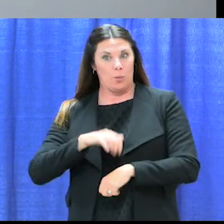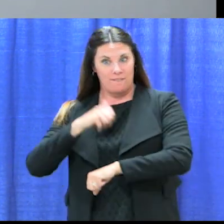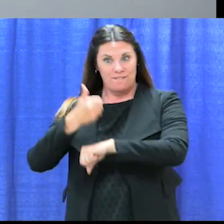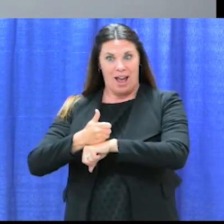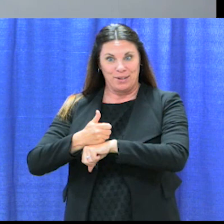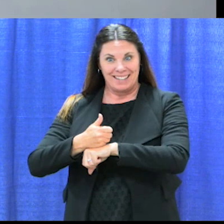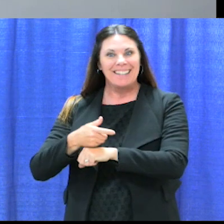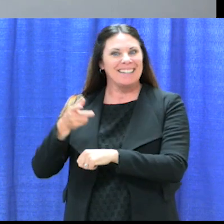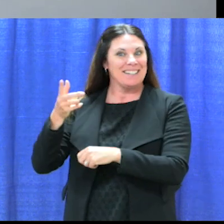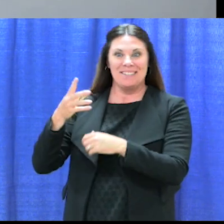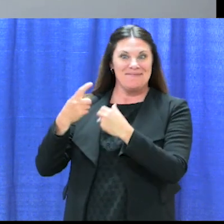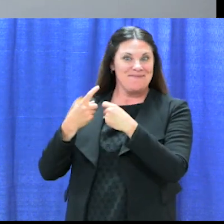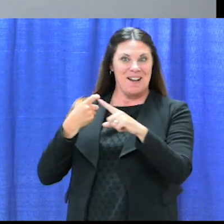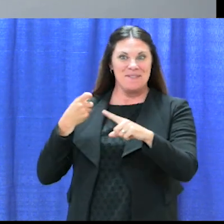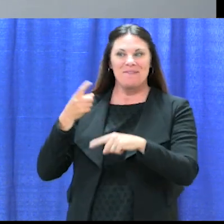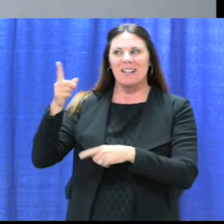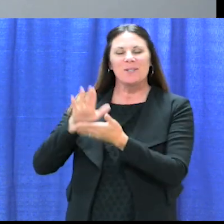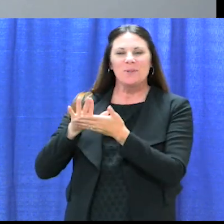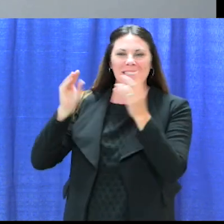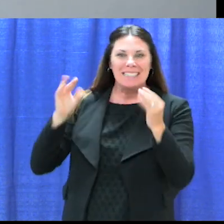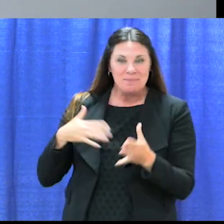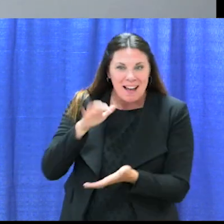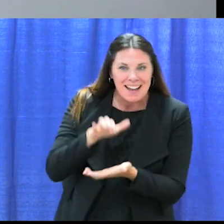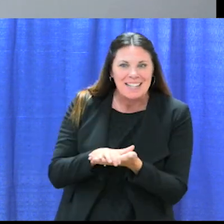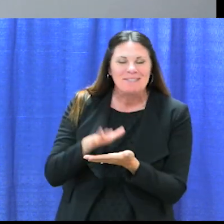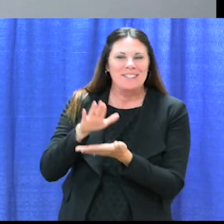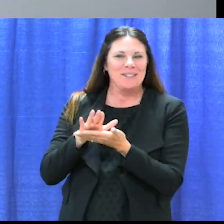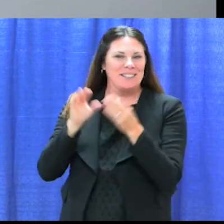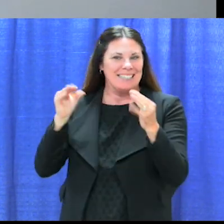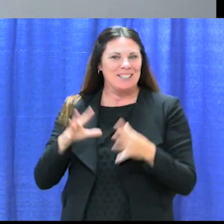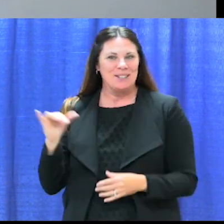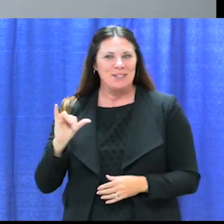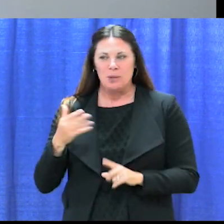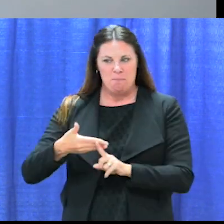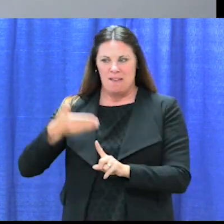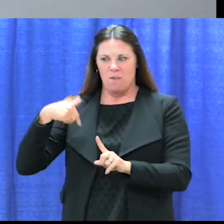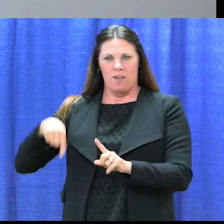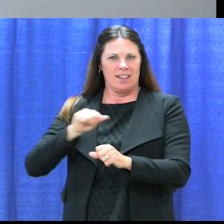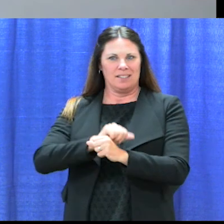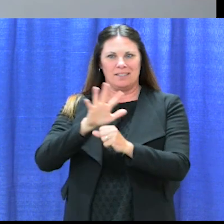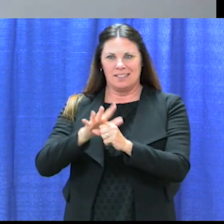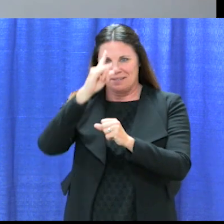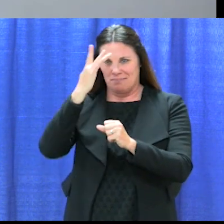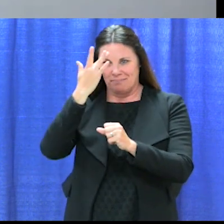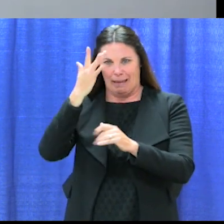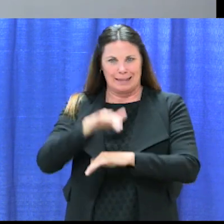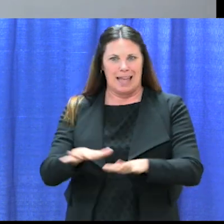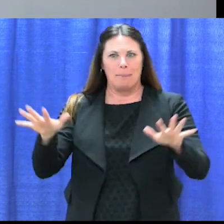My husband is also a schoolteacher so it really is even before this pandemic but a huge priority for us to focus on our education community.